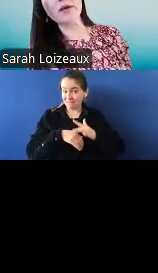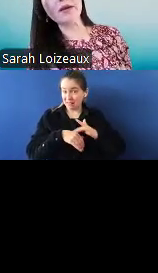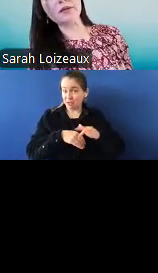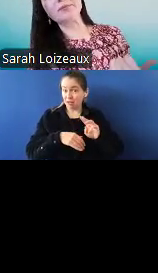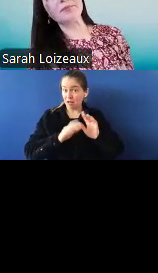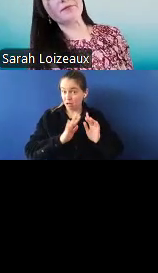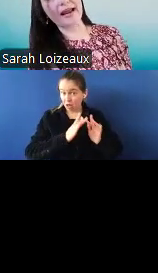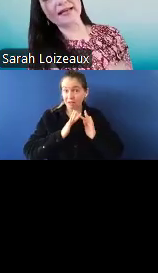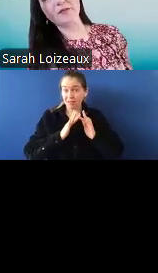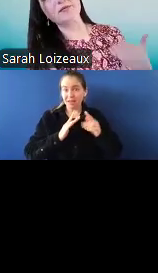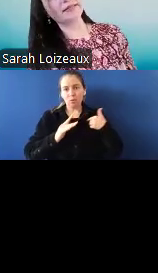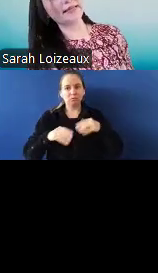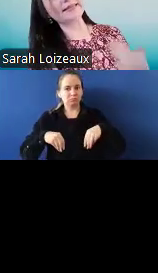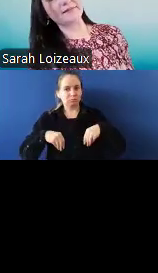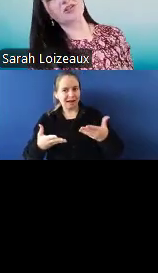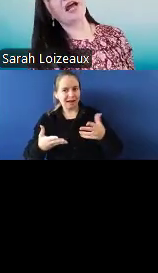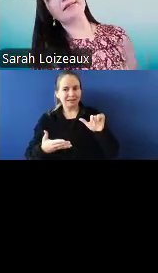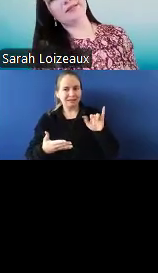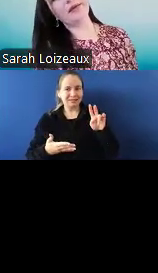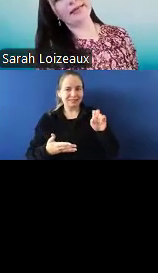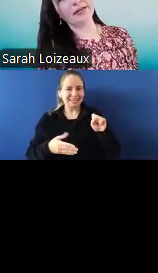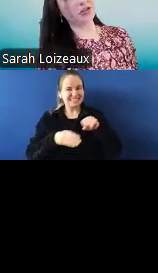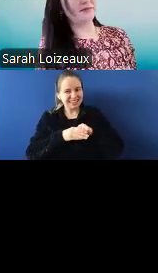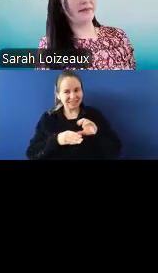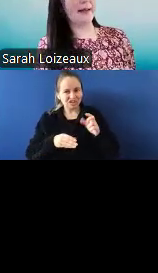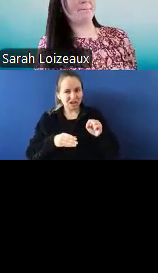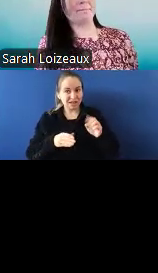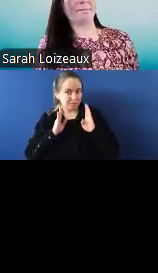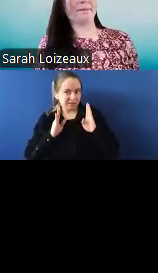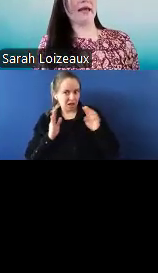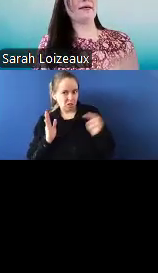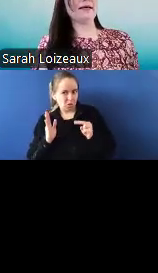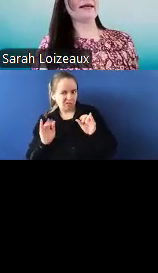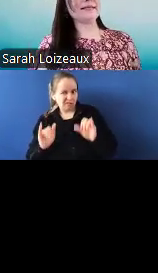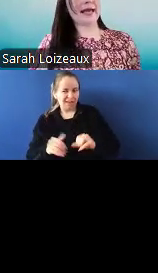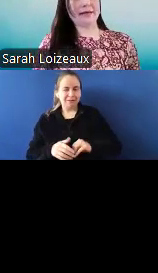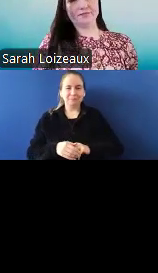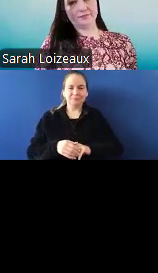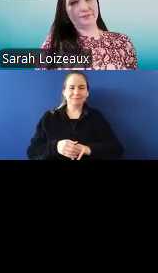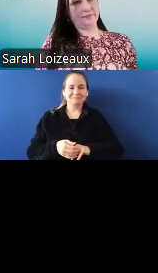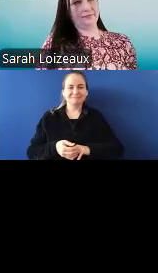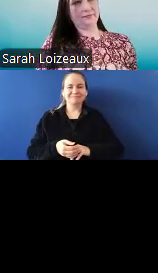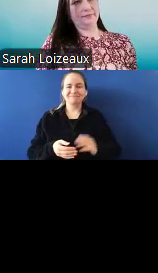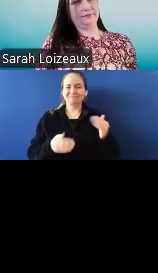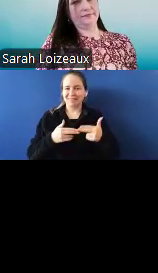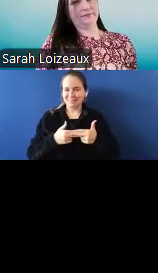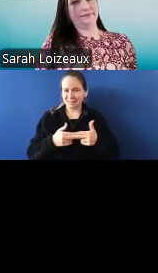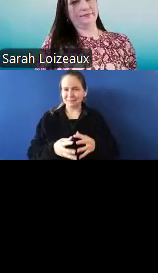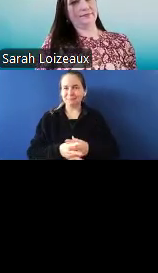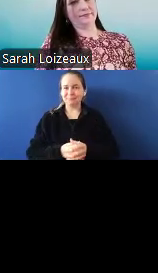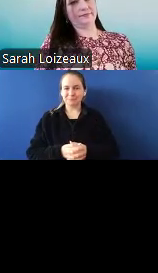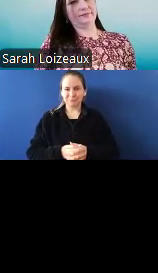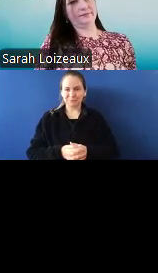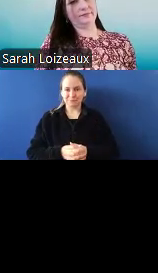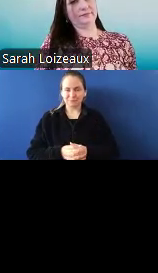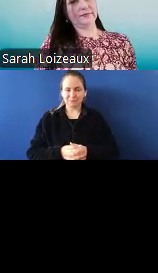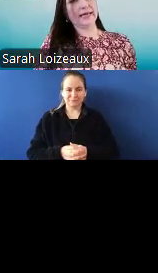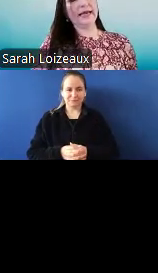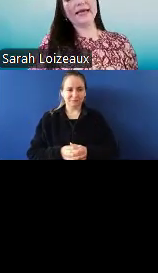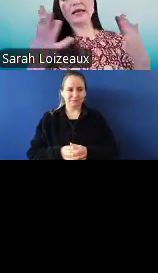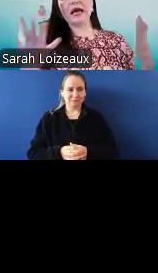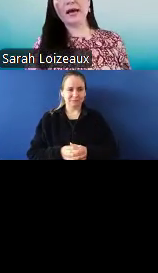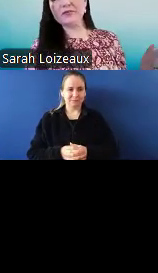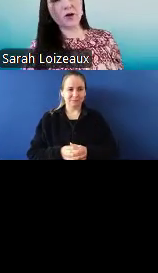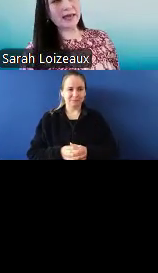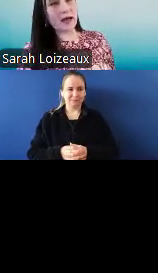we will be providing those links in the chat, so pay attention for that. Next slide. And before we